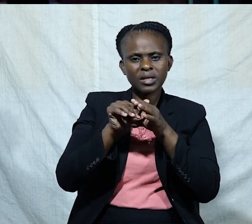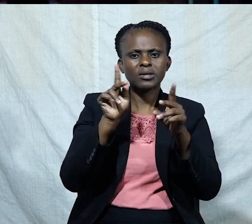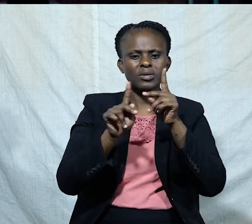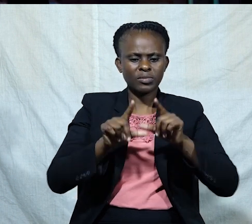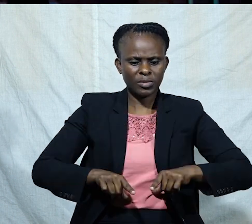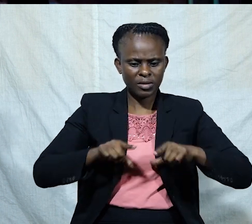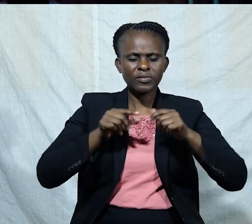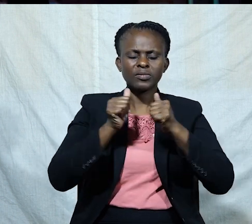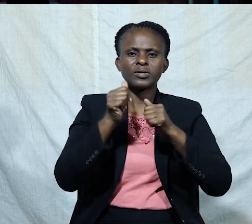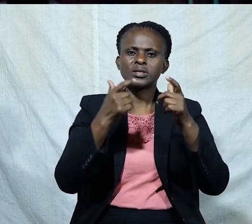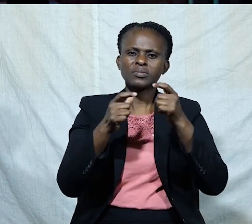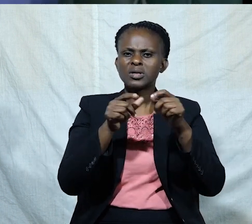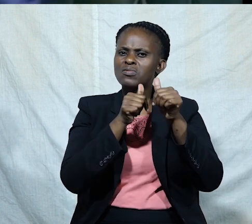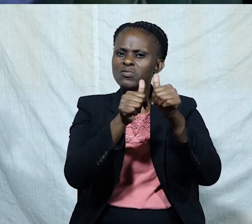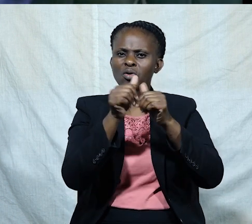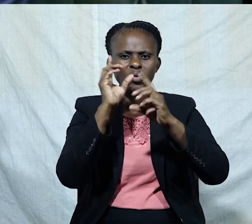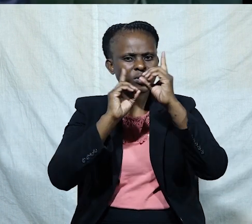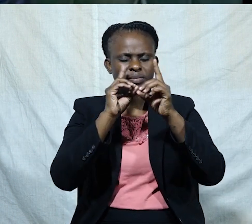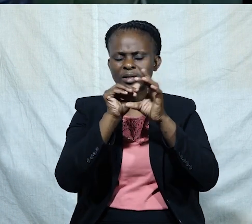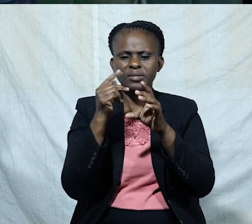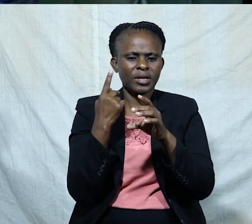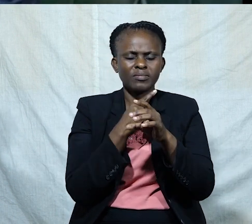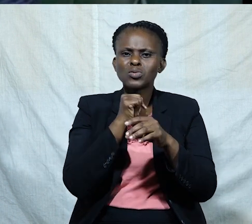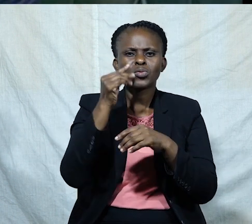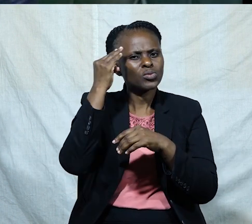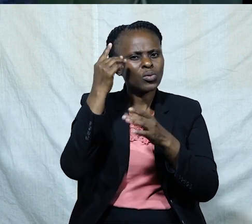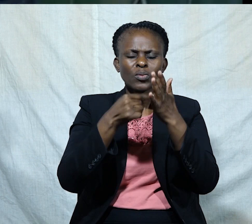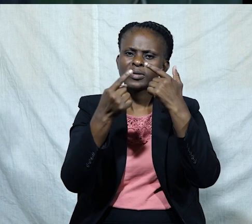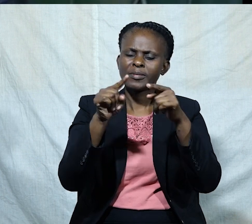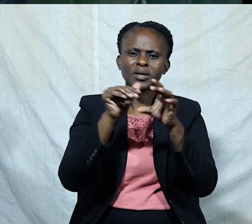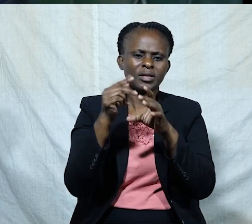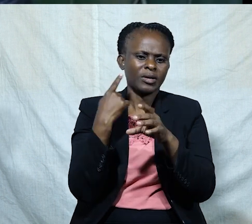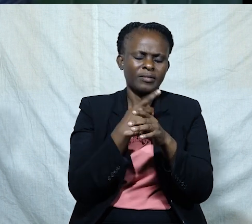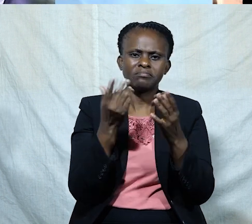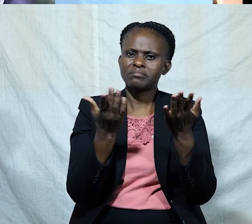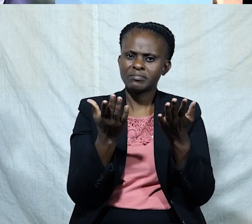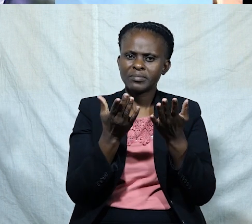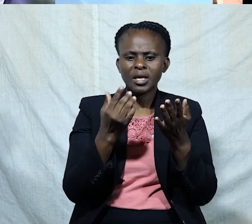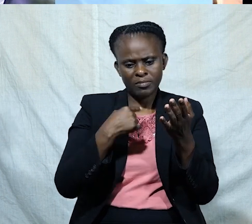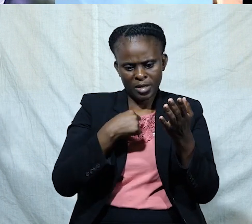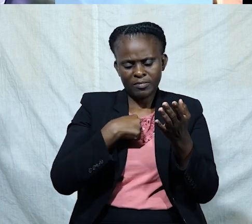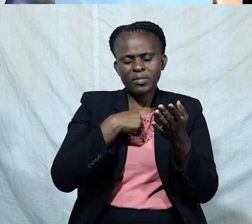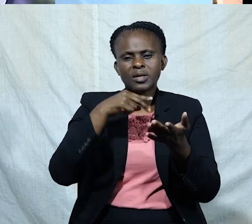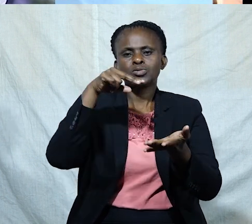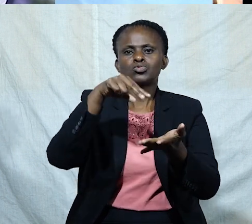they were not following the proceedings. They didn't know what was happening in Parliament. That's why it made me to raise a point of order